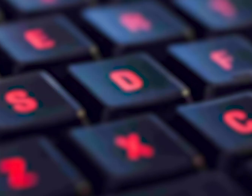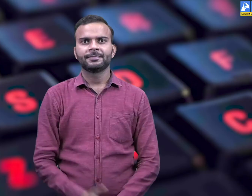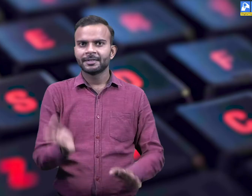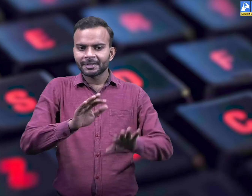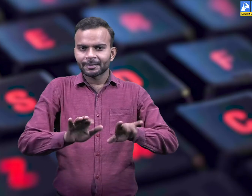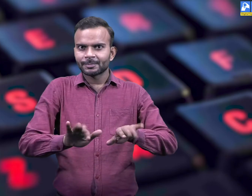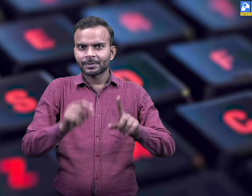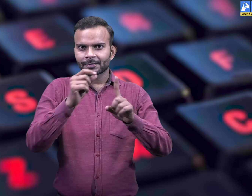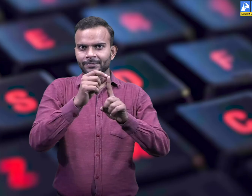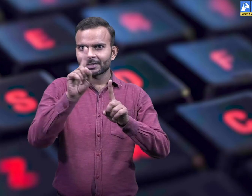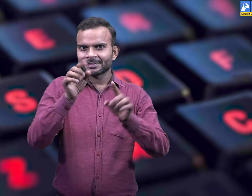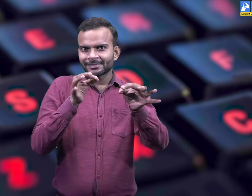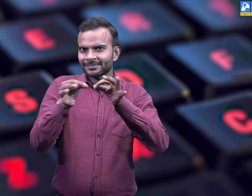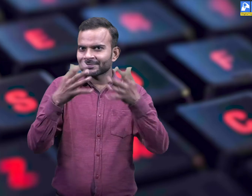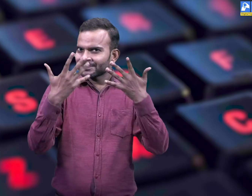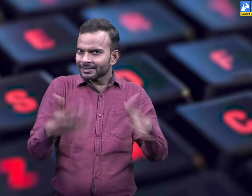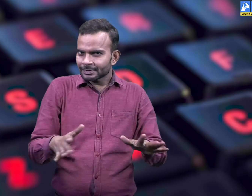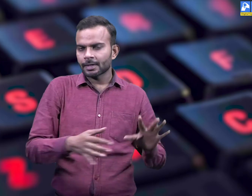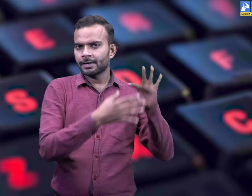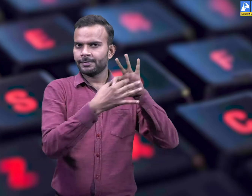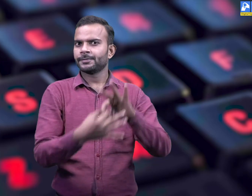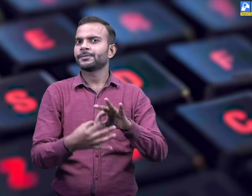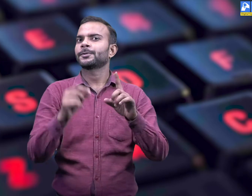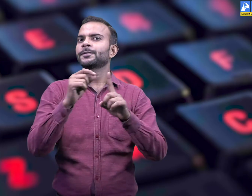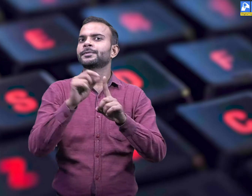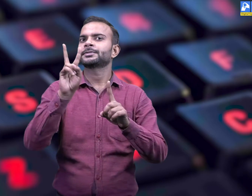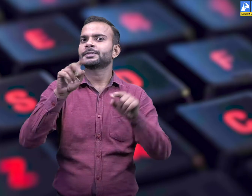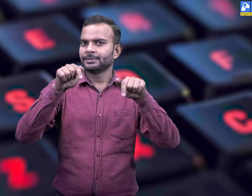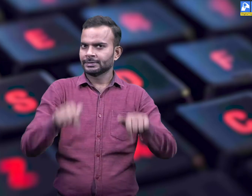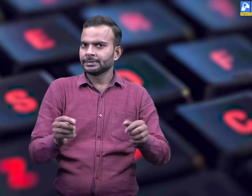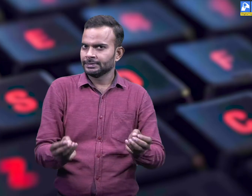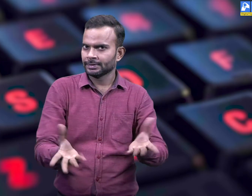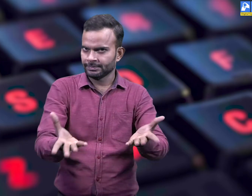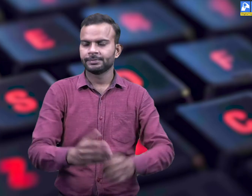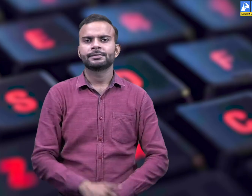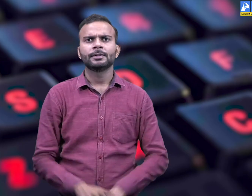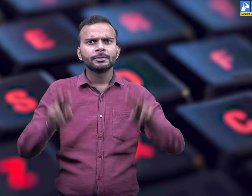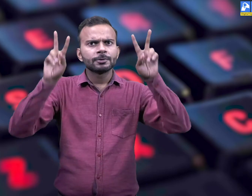In the previous video we had discussed about the keyboard that was part one Now this is part two of that video.